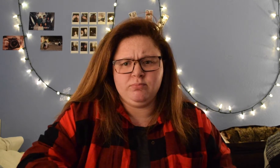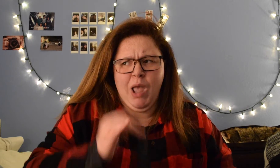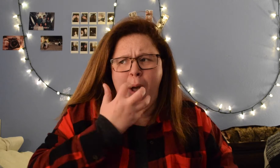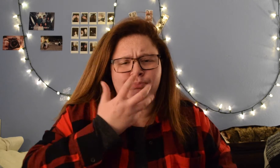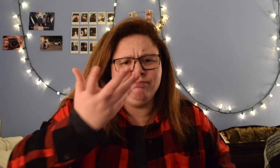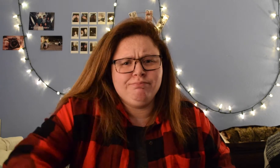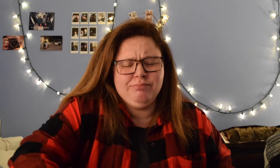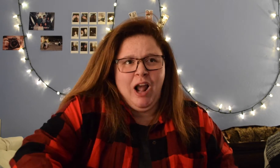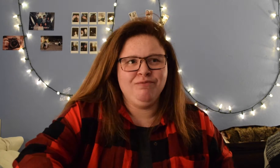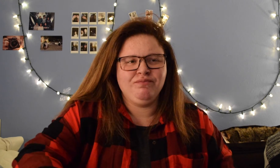It's just wow...